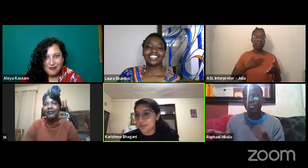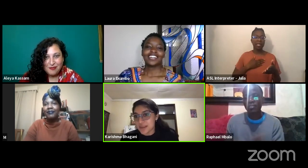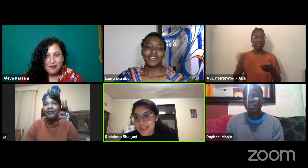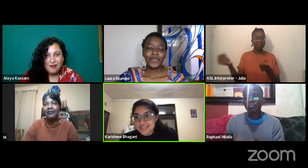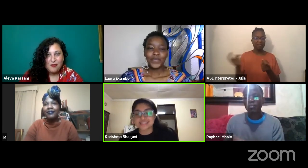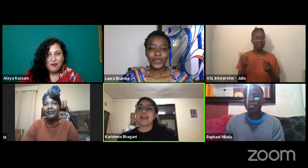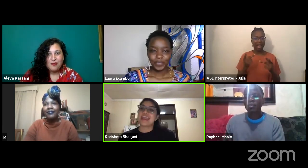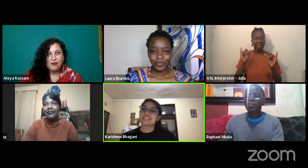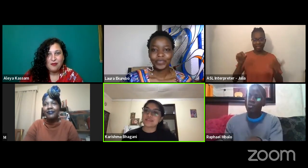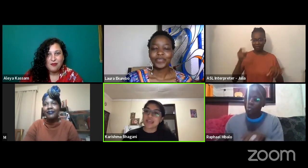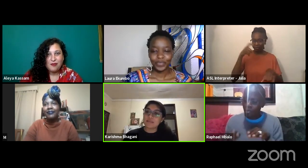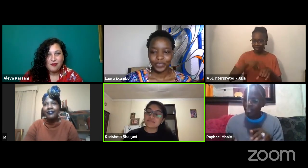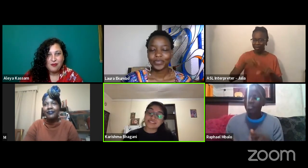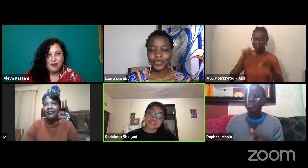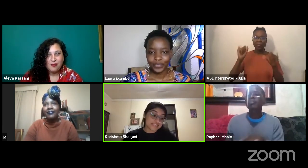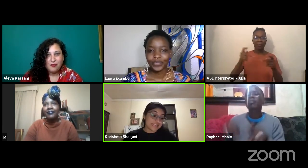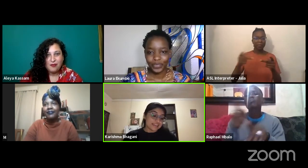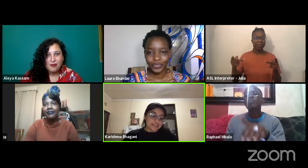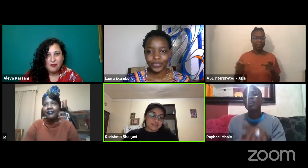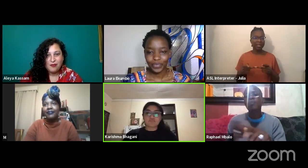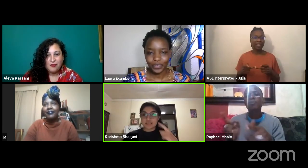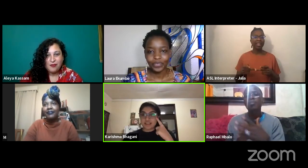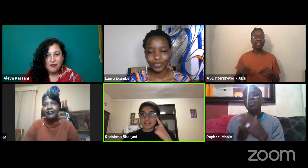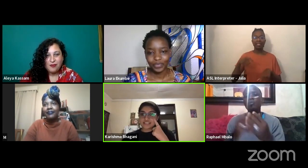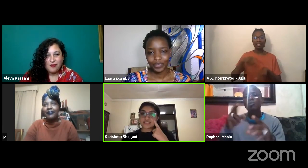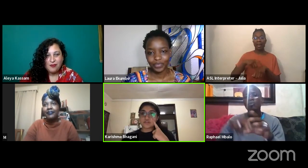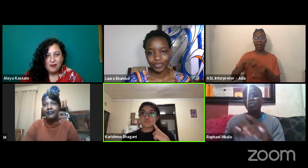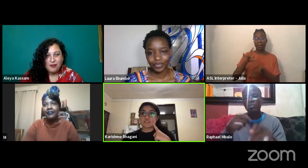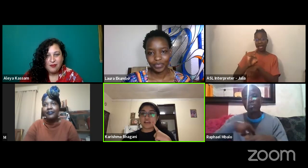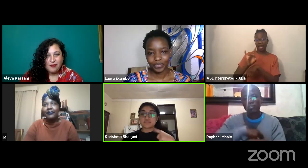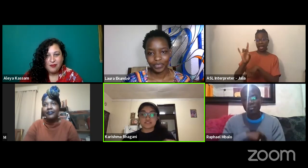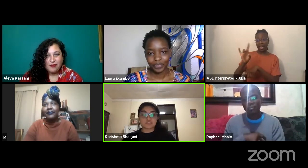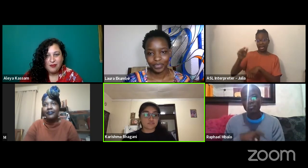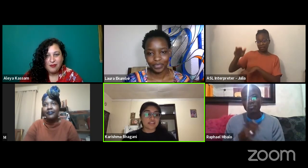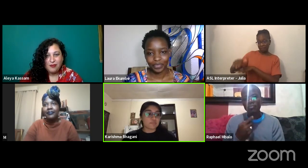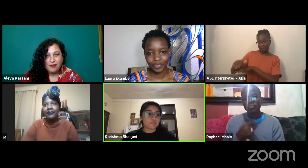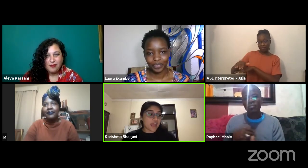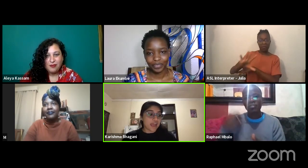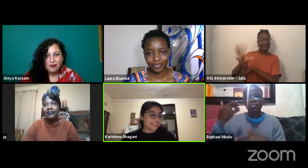same place 8:00 PM. This is the as a tear roll down, rolled down my eye.